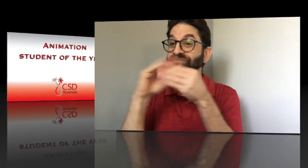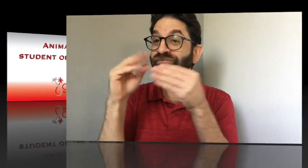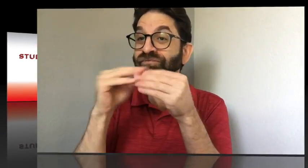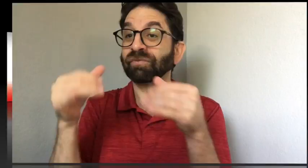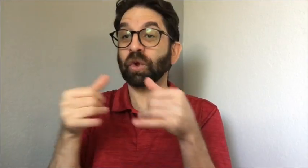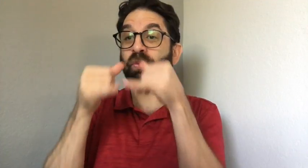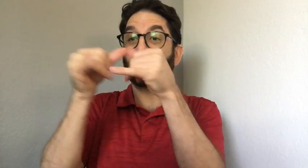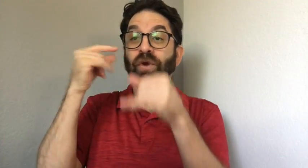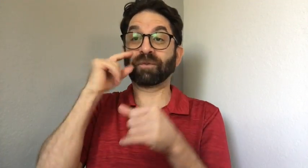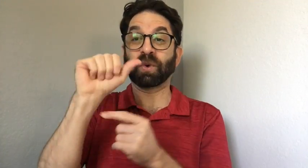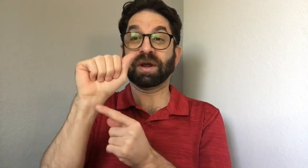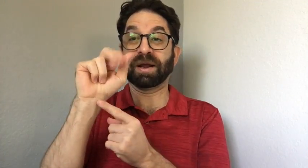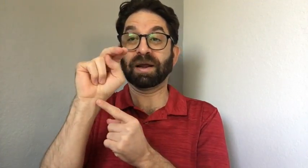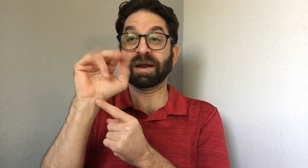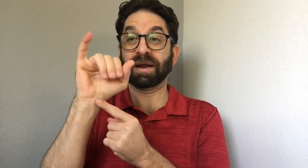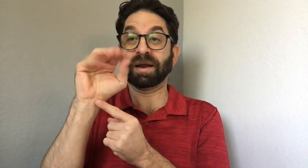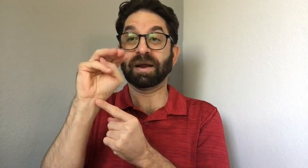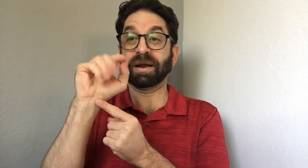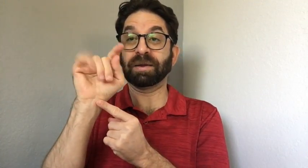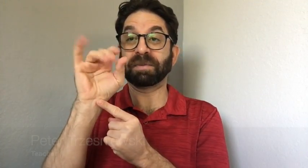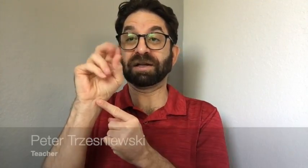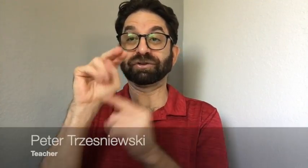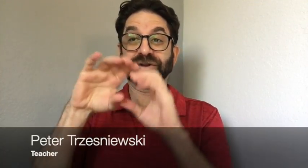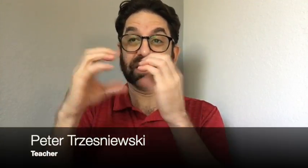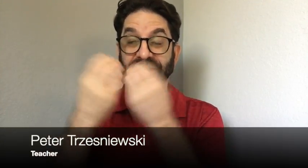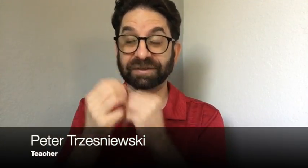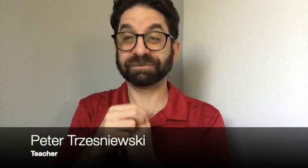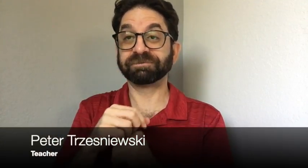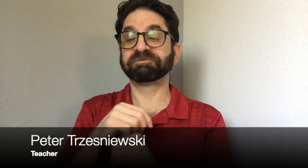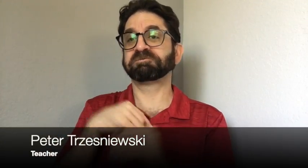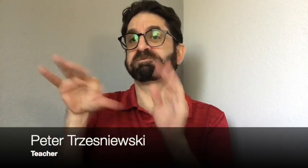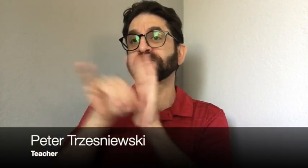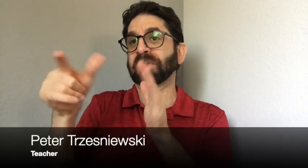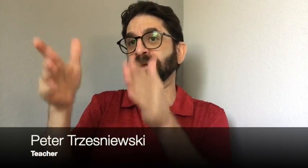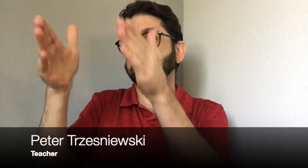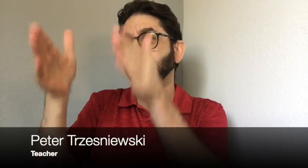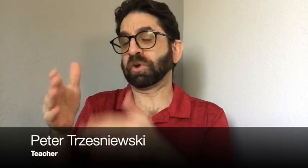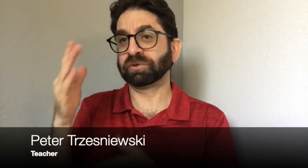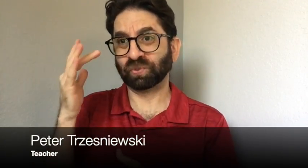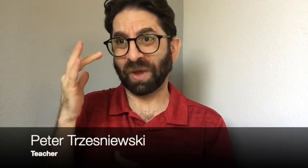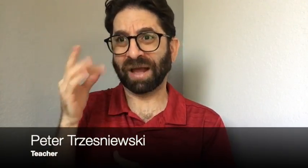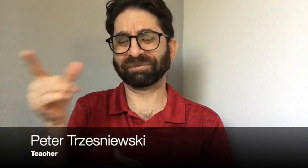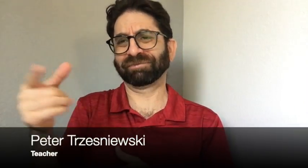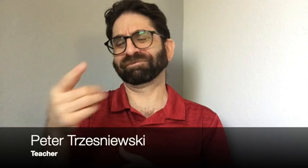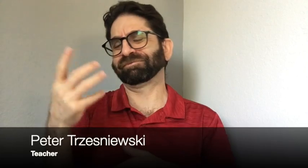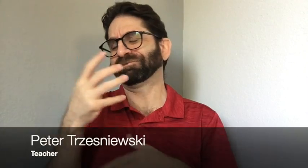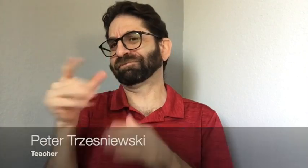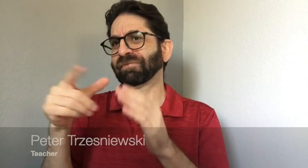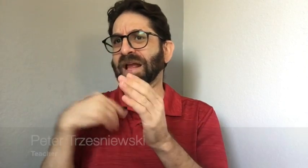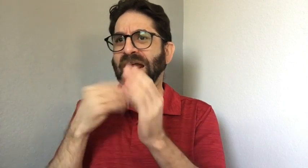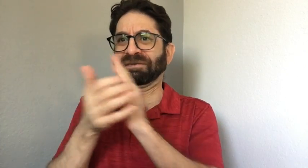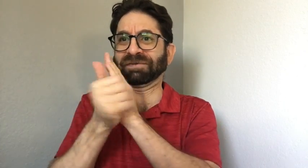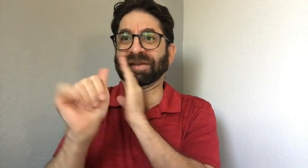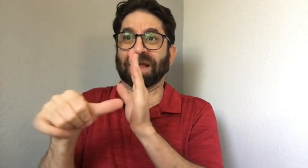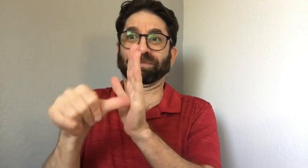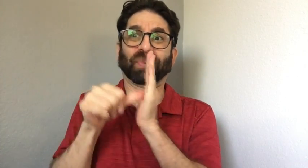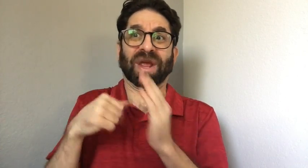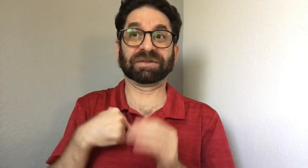This award for animation goes to a particular student in my animation class that have